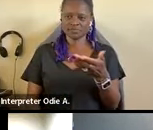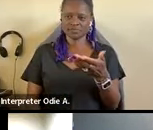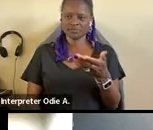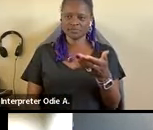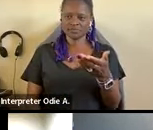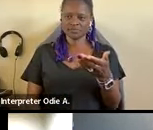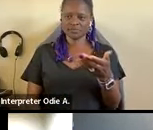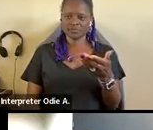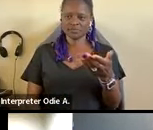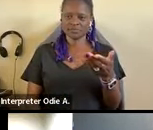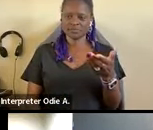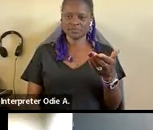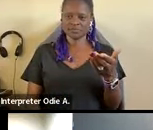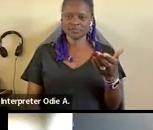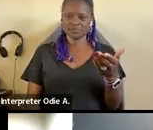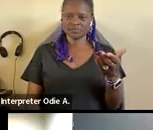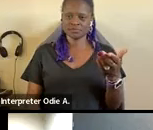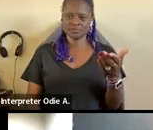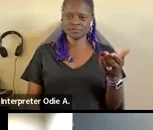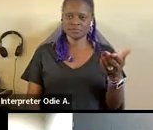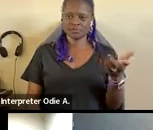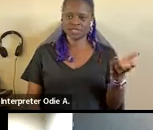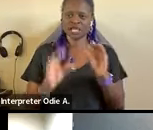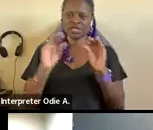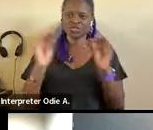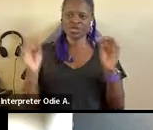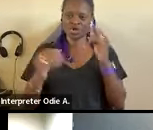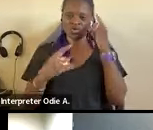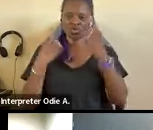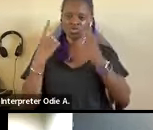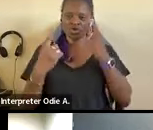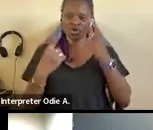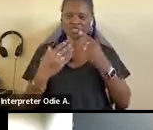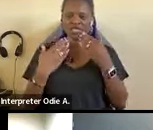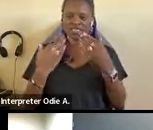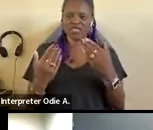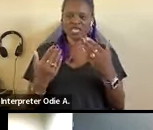If not, I just want to thank you all for being here today.